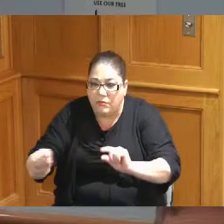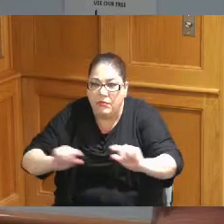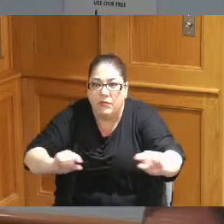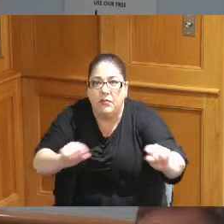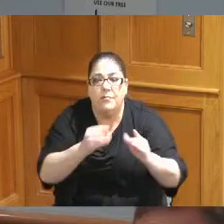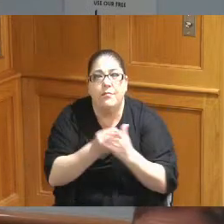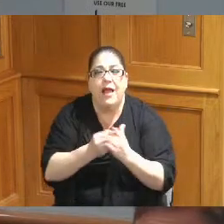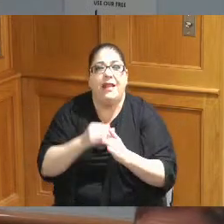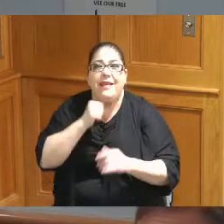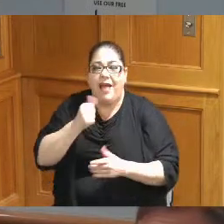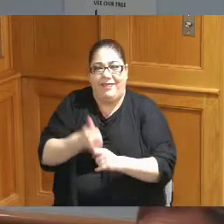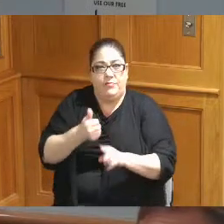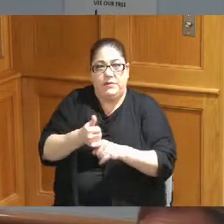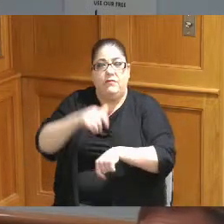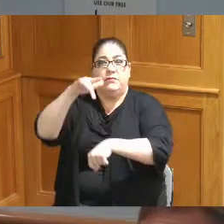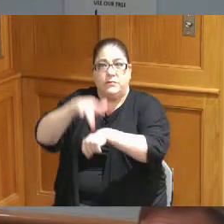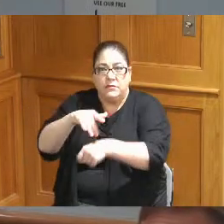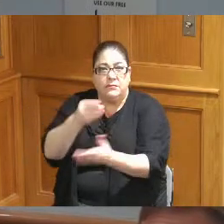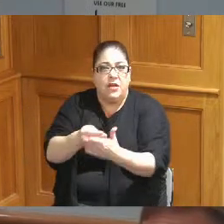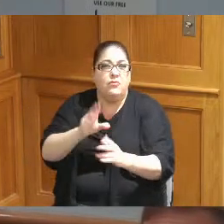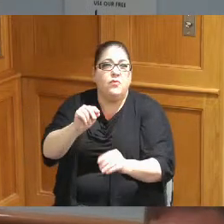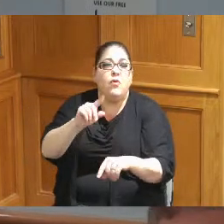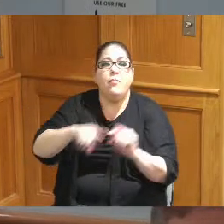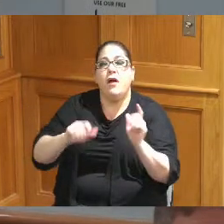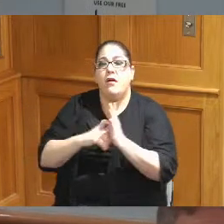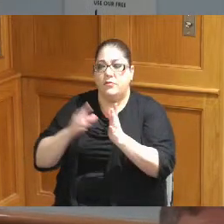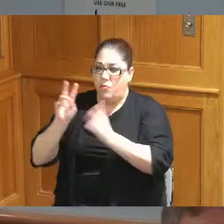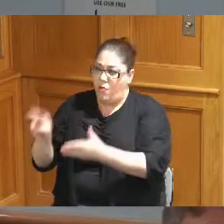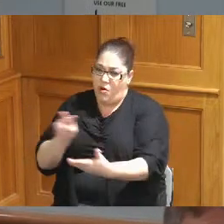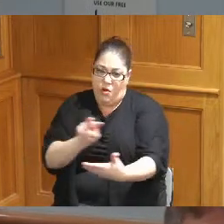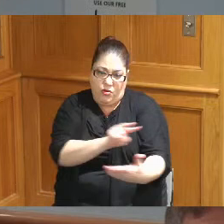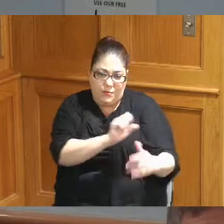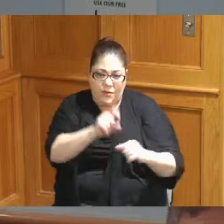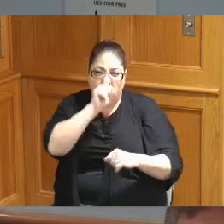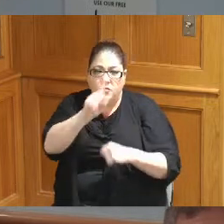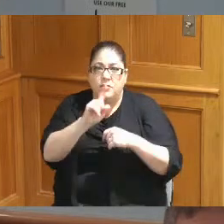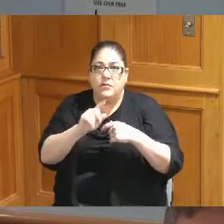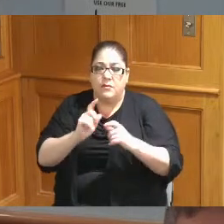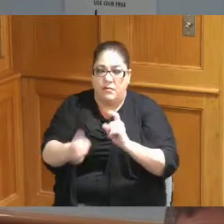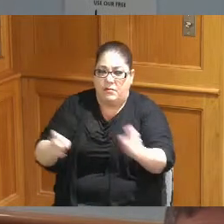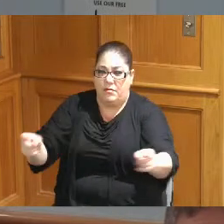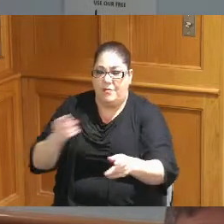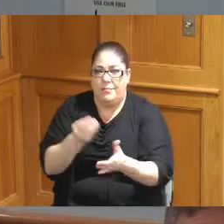handle the dollars but oversee how they got allocated that presented the opportunity sort